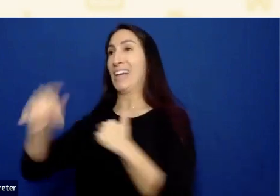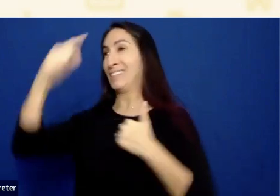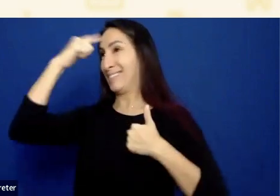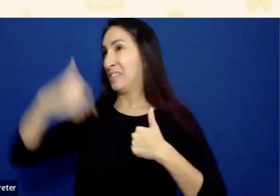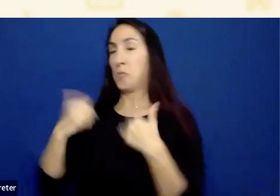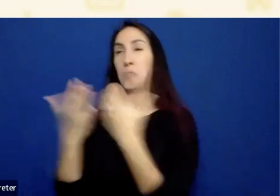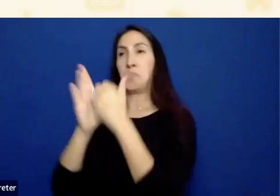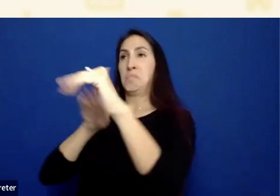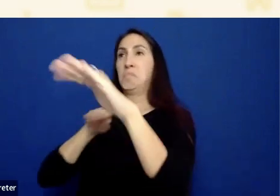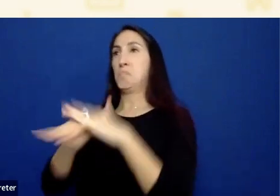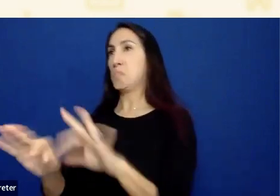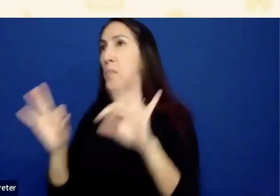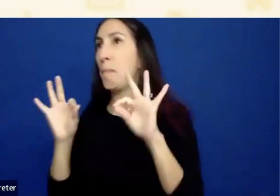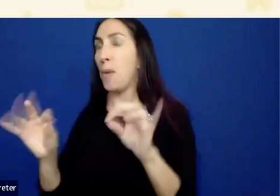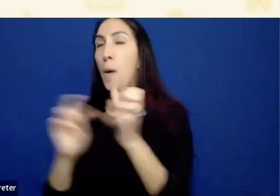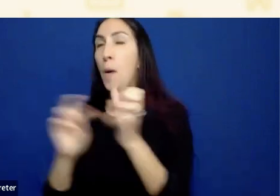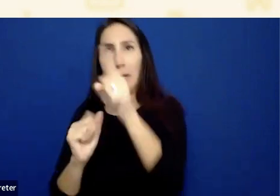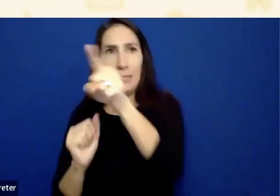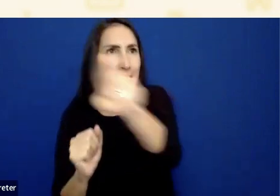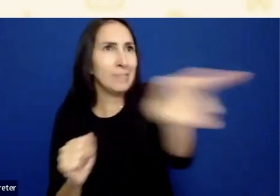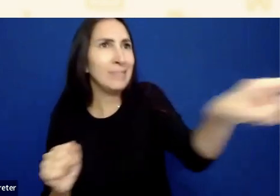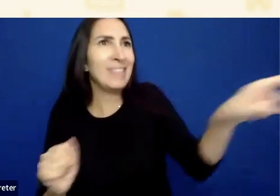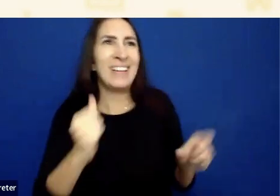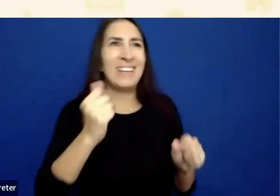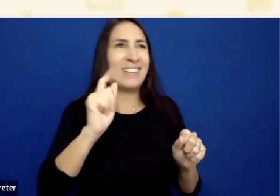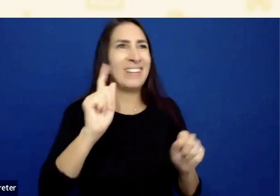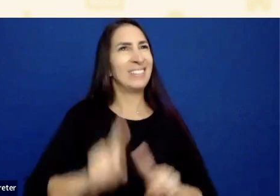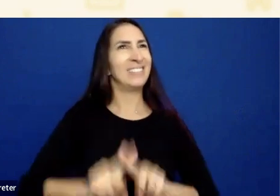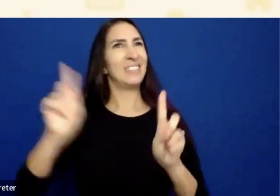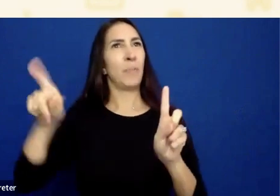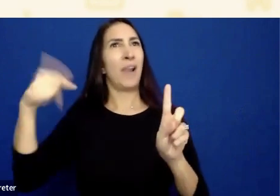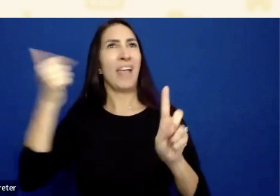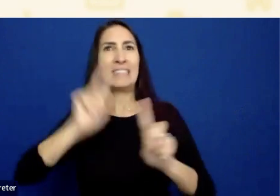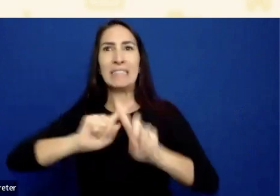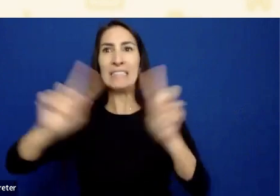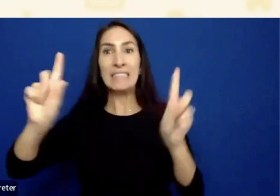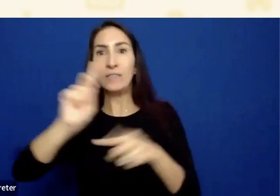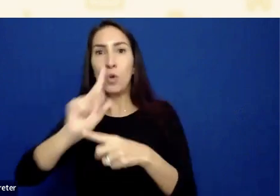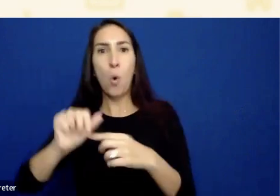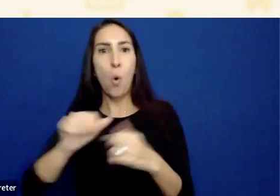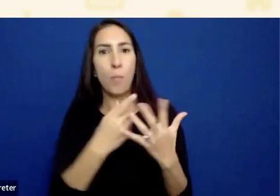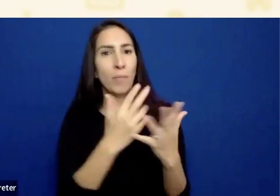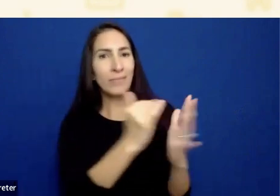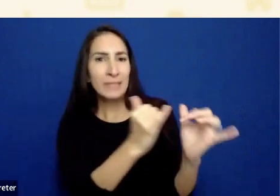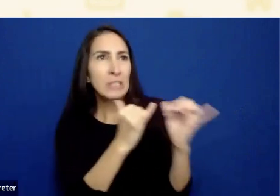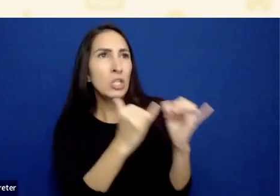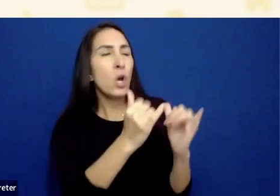to be accessible and usable to someone else who might also be a blind screen-reader user,